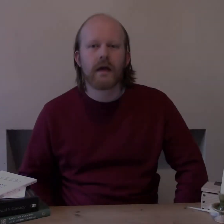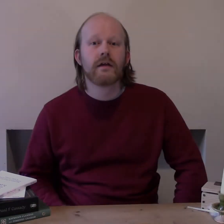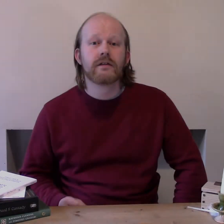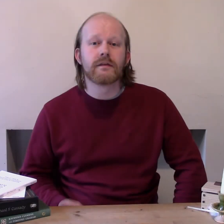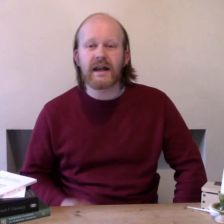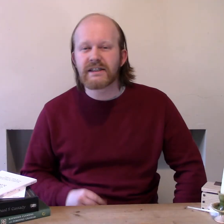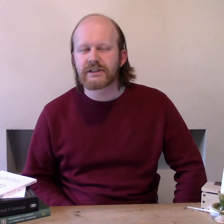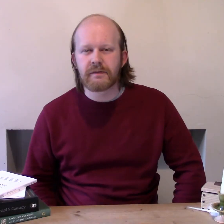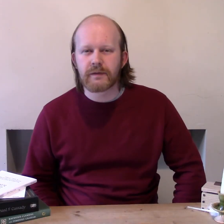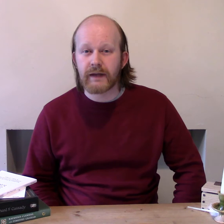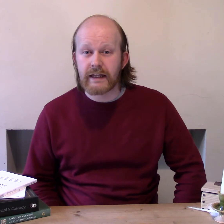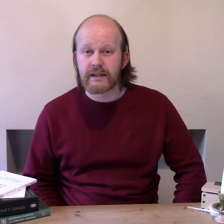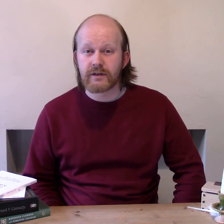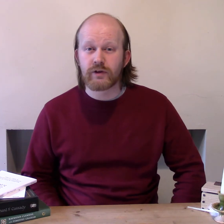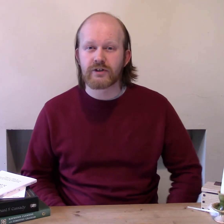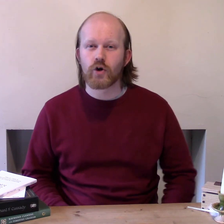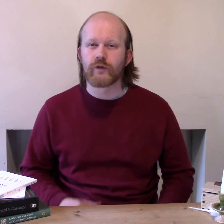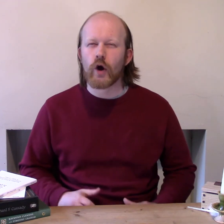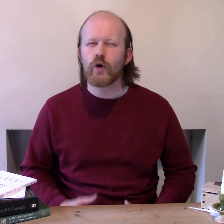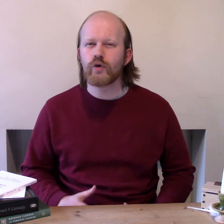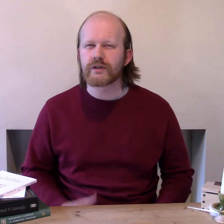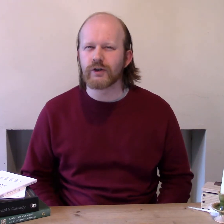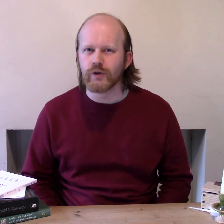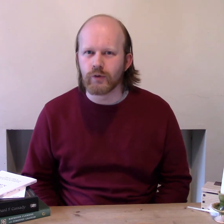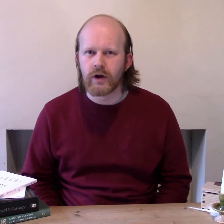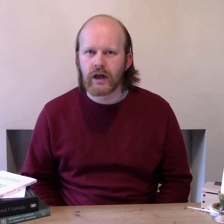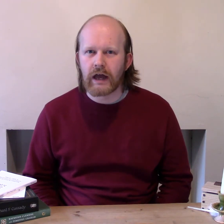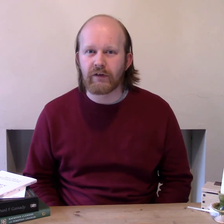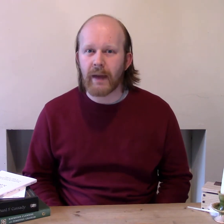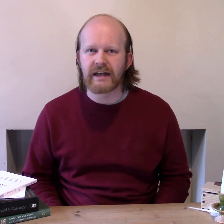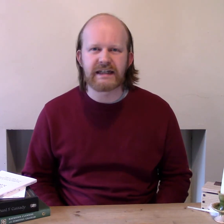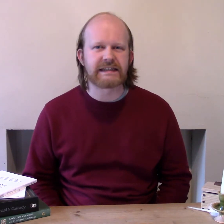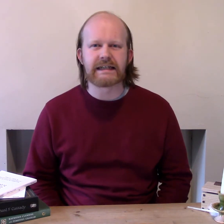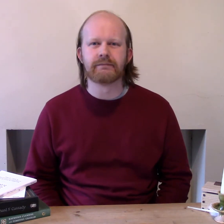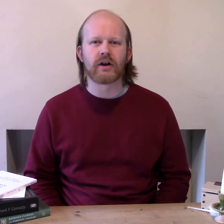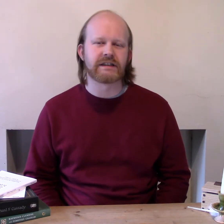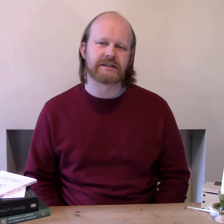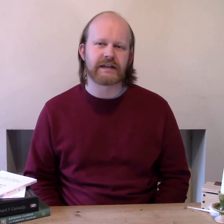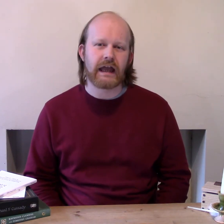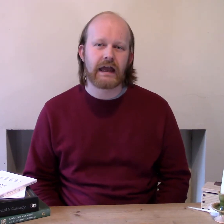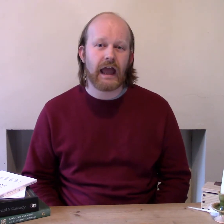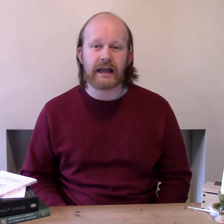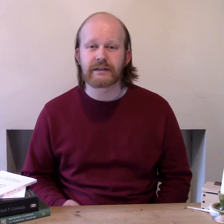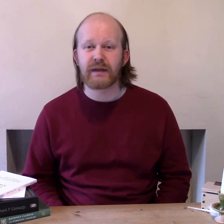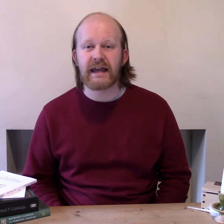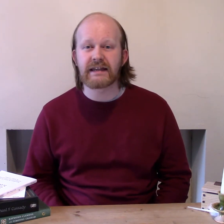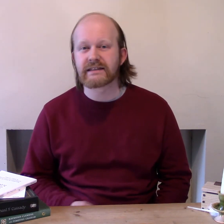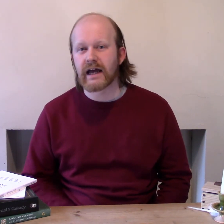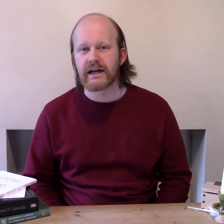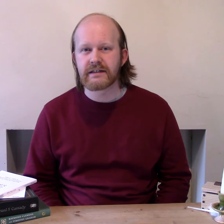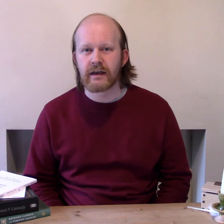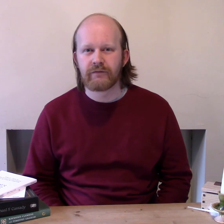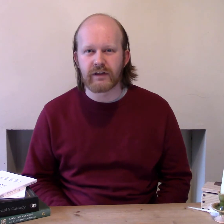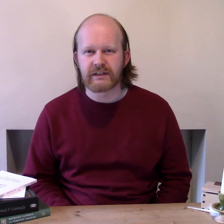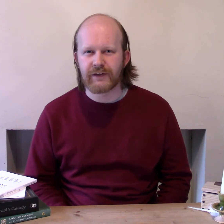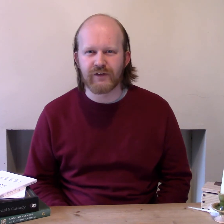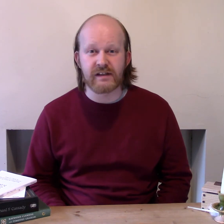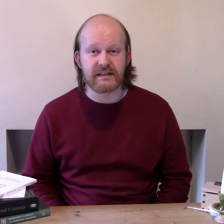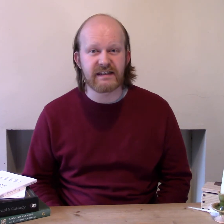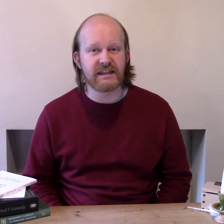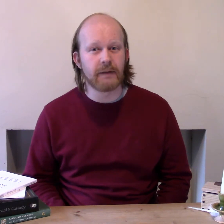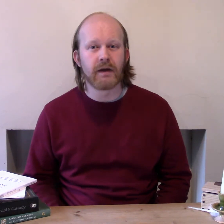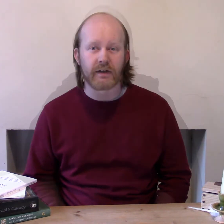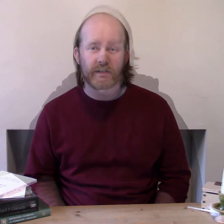The manuscript begins with a sort of who’s-who of a Benedictine monastery, explaining the signs for the different senior monks.